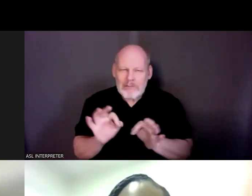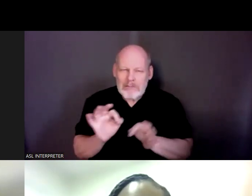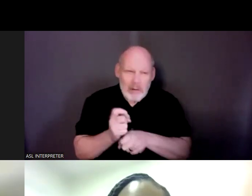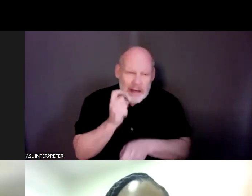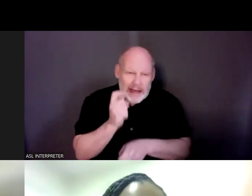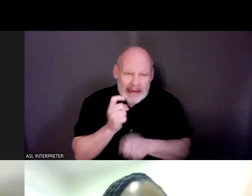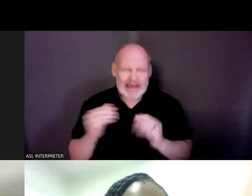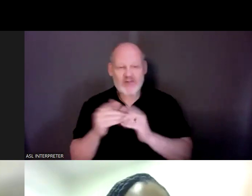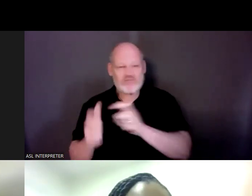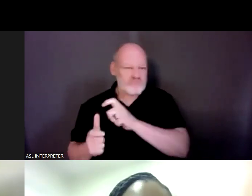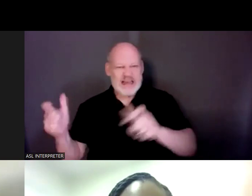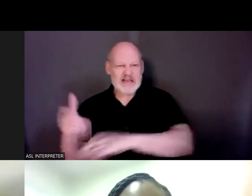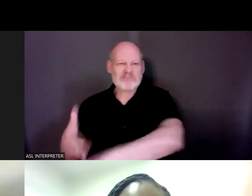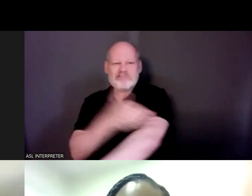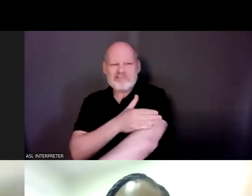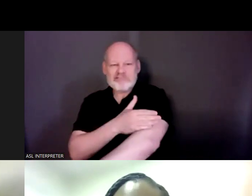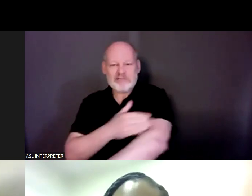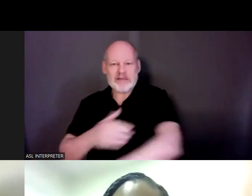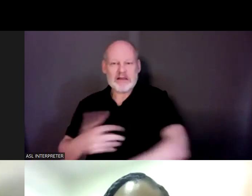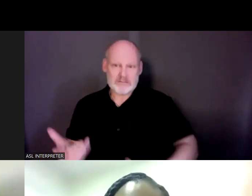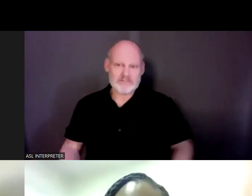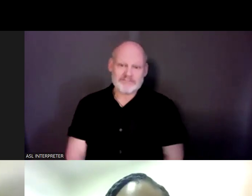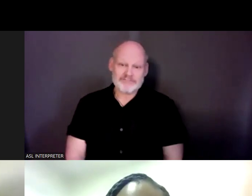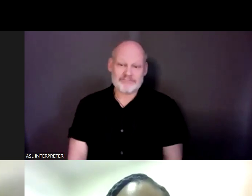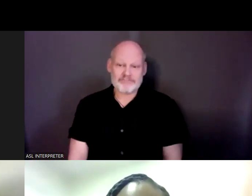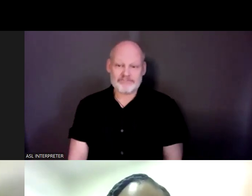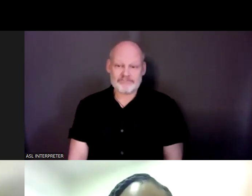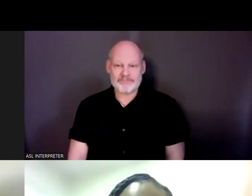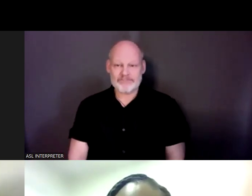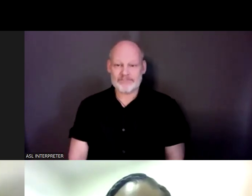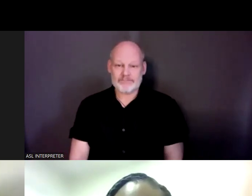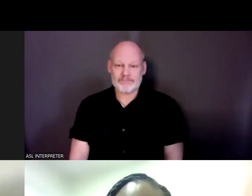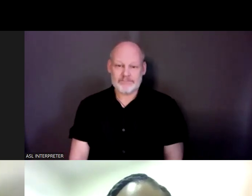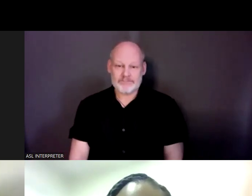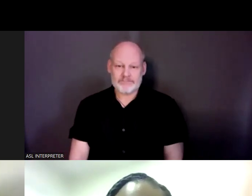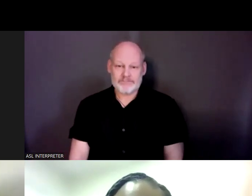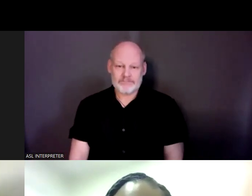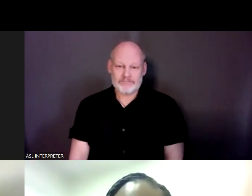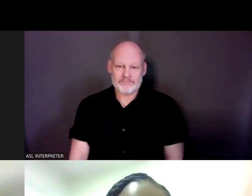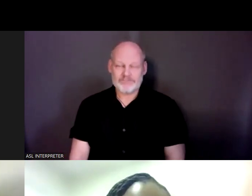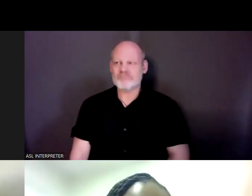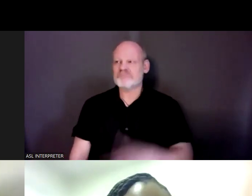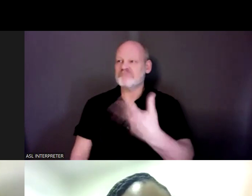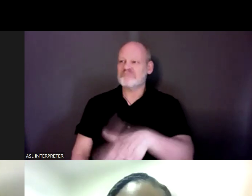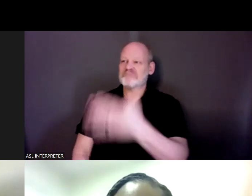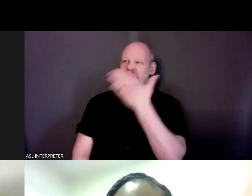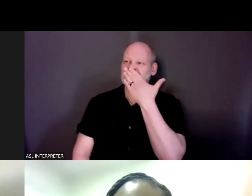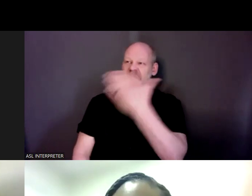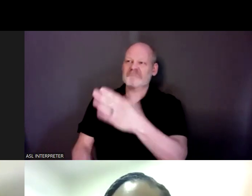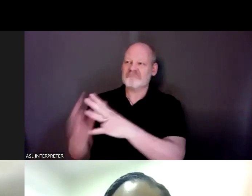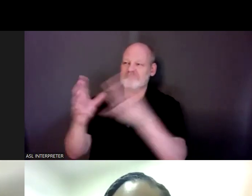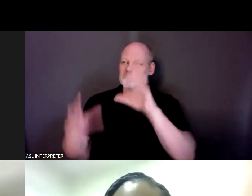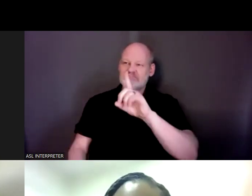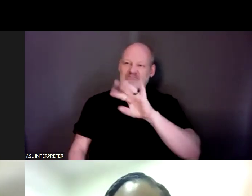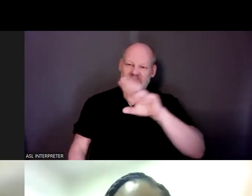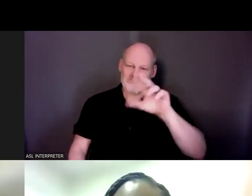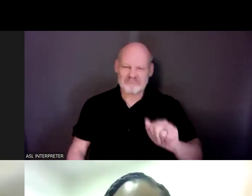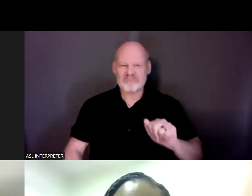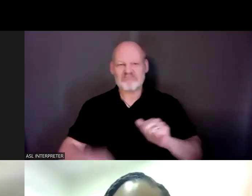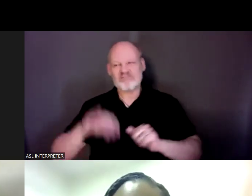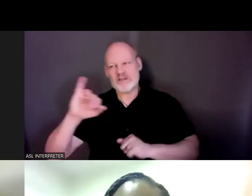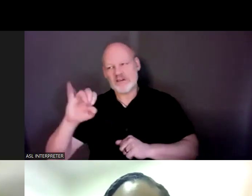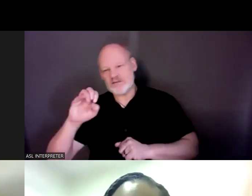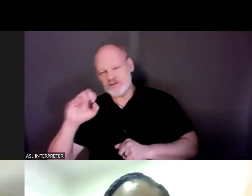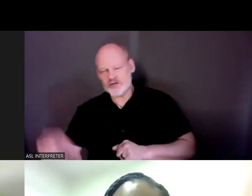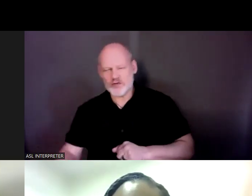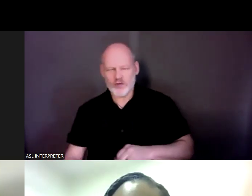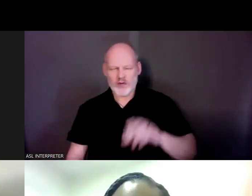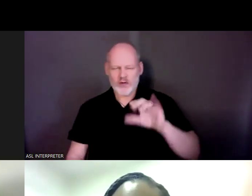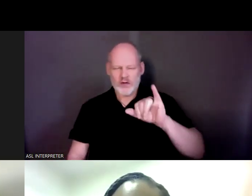day wow thank you so much Diana s juel thank you for your leadership at a district level